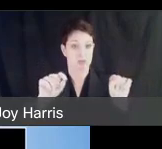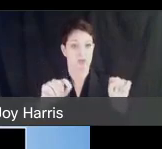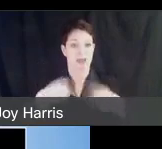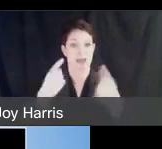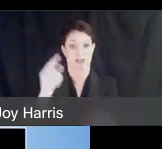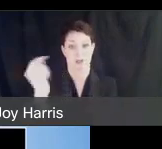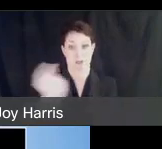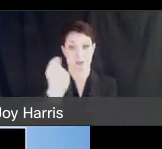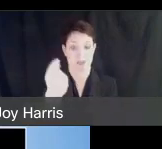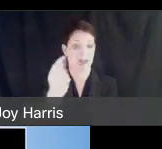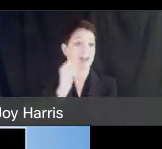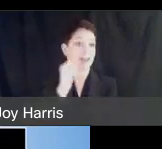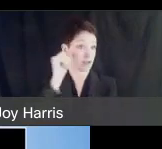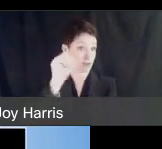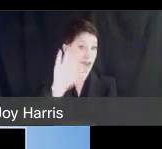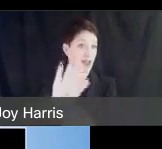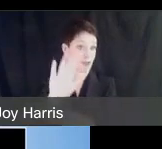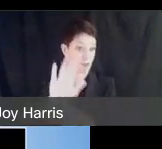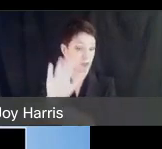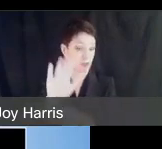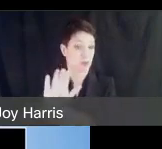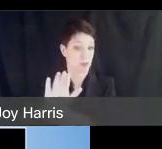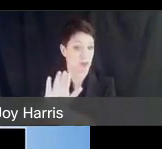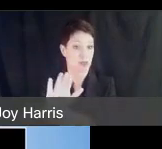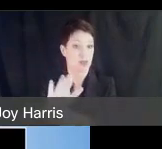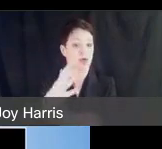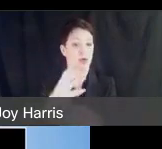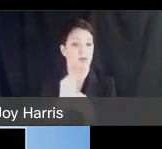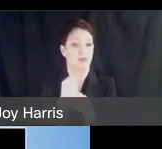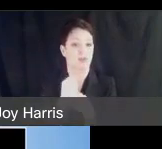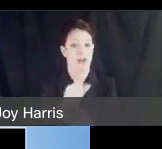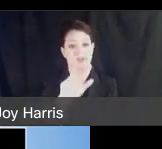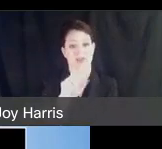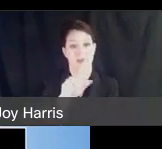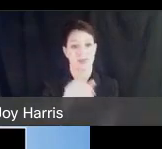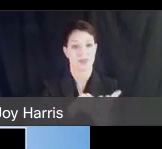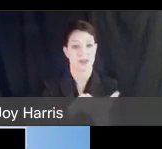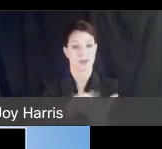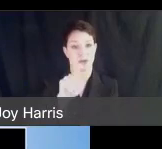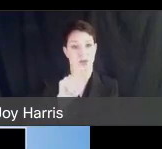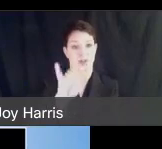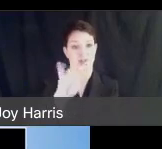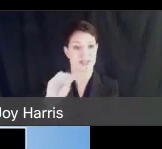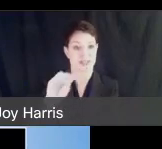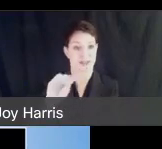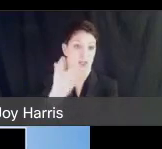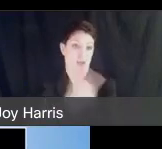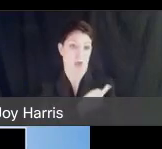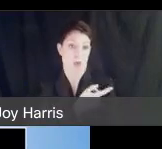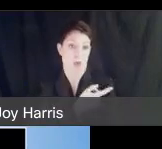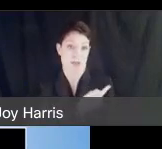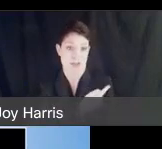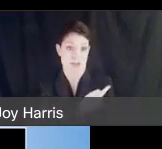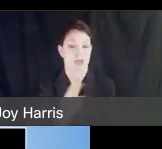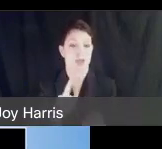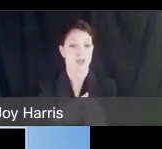yesterday afternoon, we've received 51,170 doses to the Montgomery County Office of Public Health.